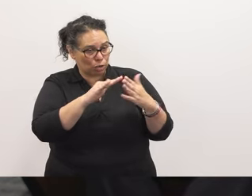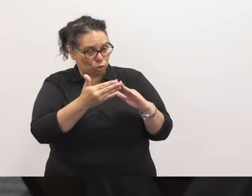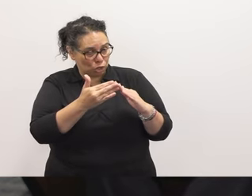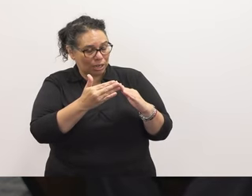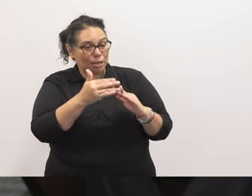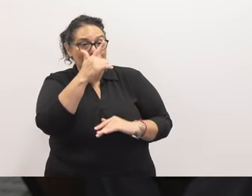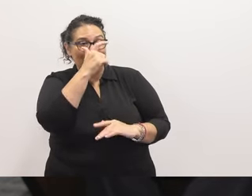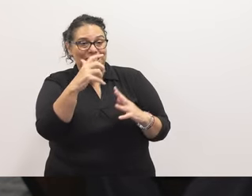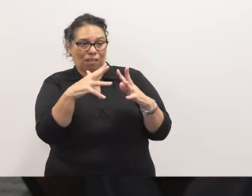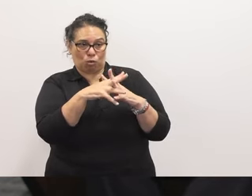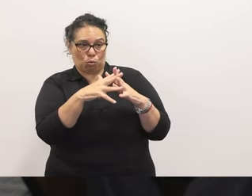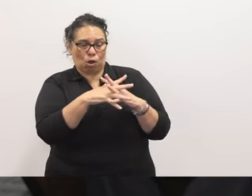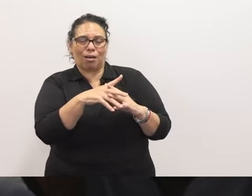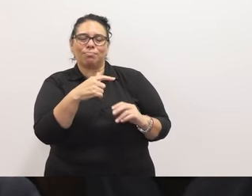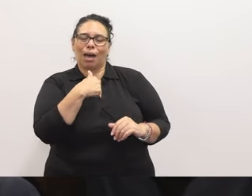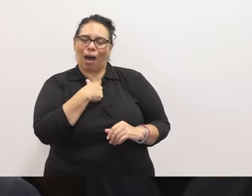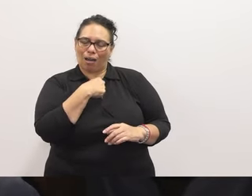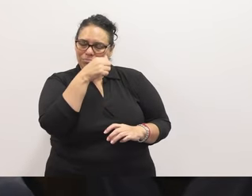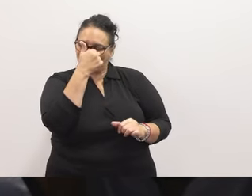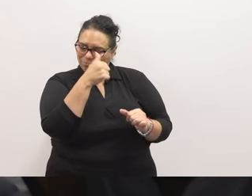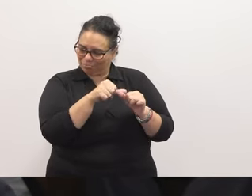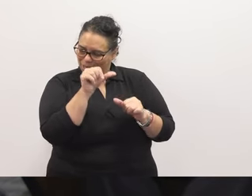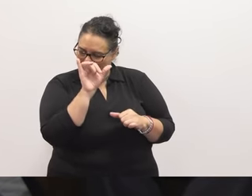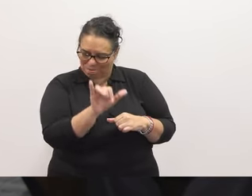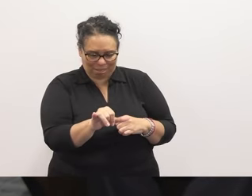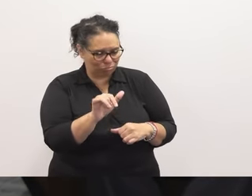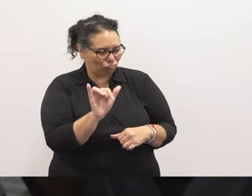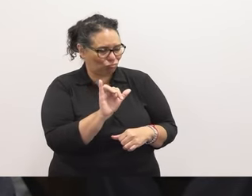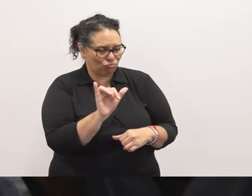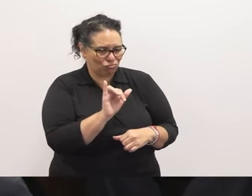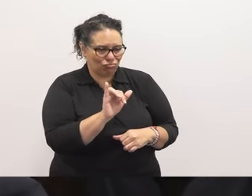I very much remember that, I can remember being and feeling,